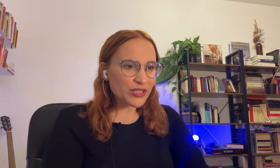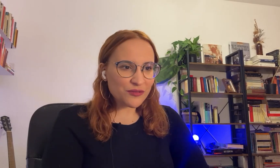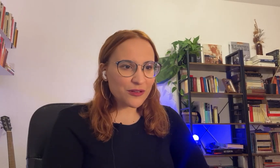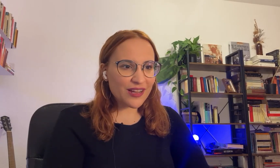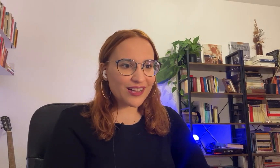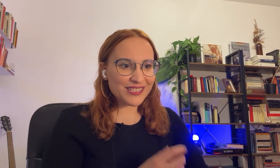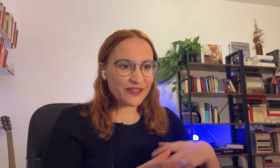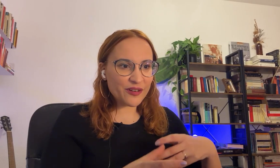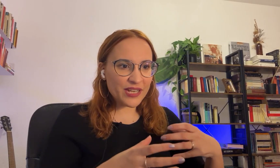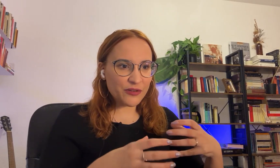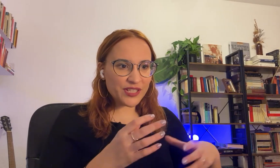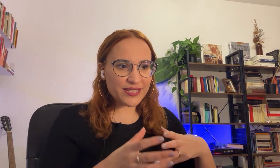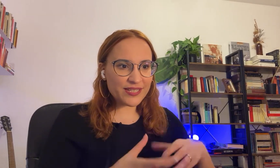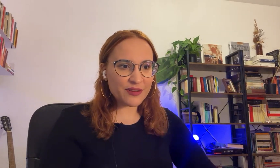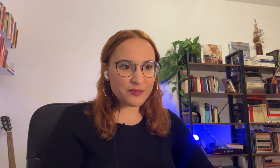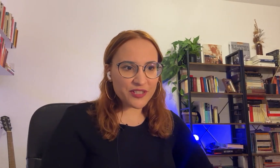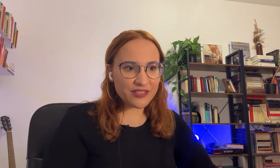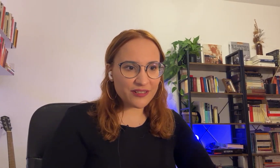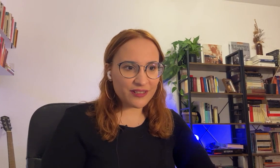Wonderful. I see there are many use cases in transportation.